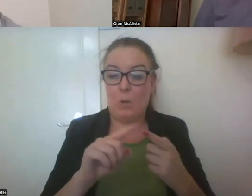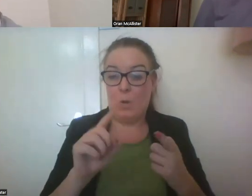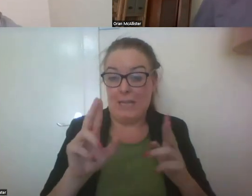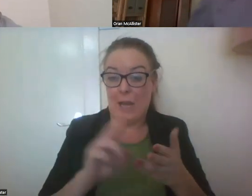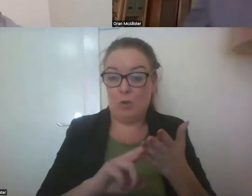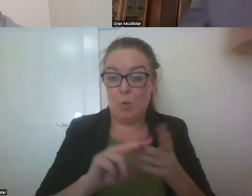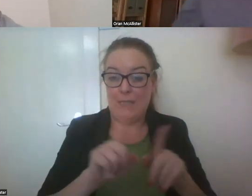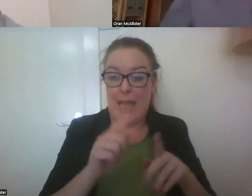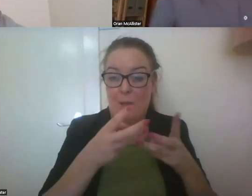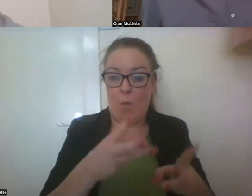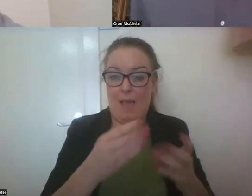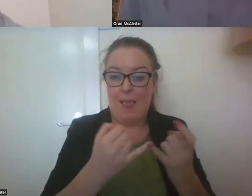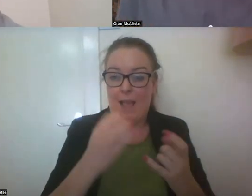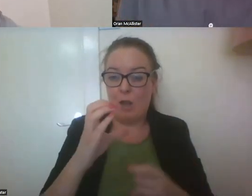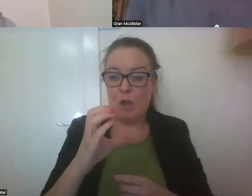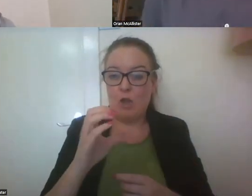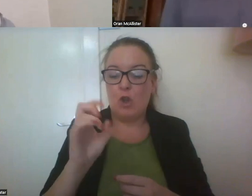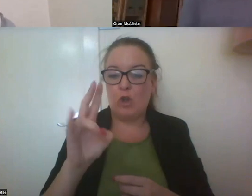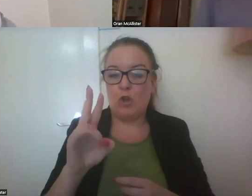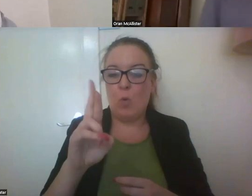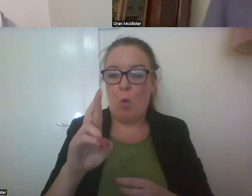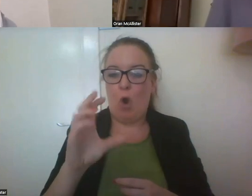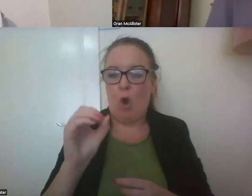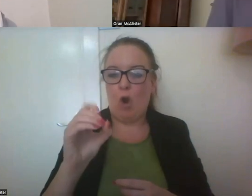"Or will visitors be prompted to download the app for it to work?